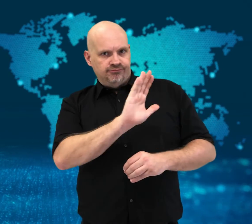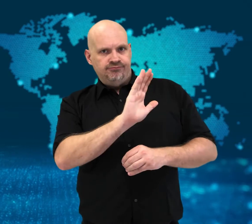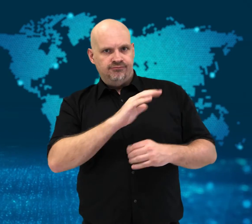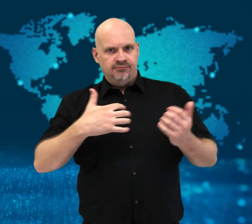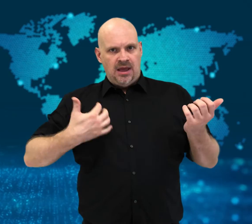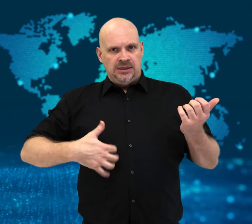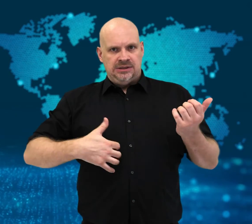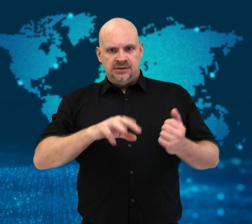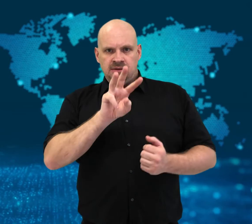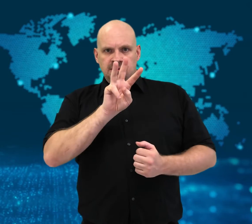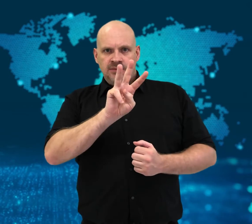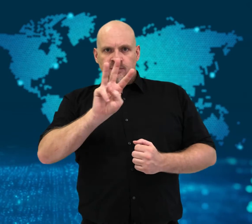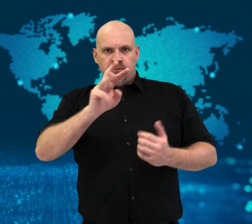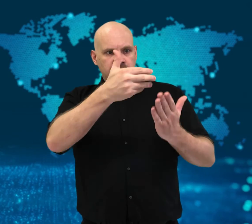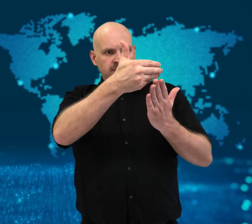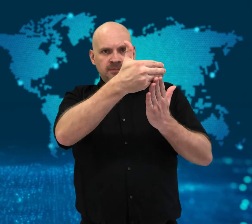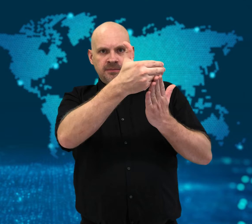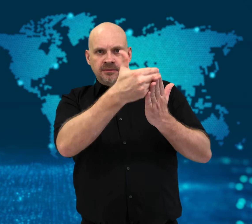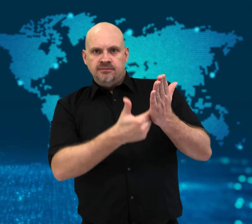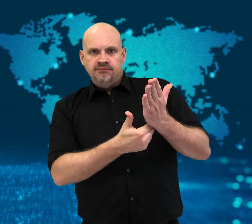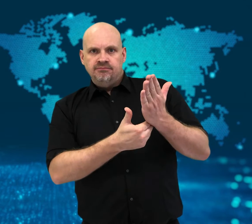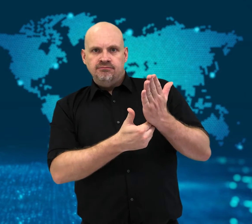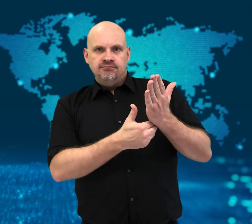Argentina for $3 USD.